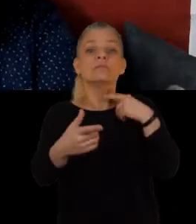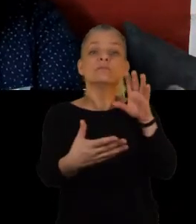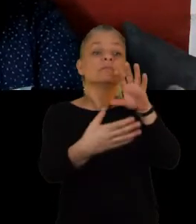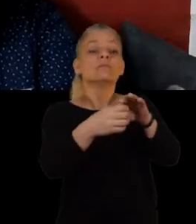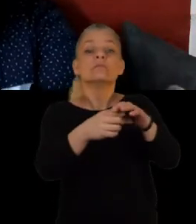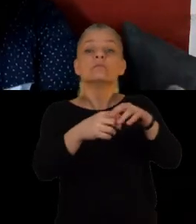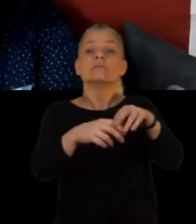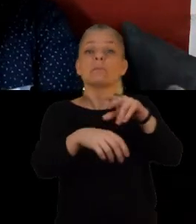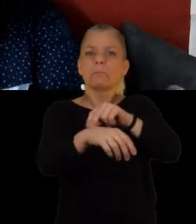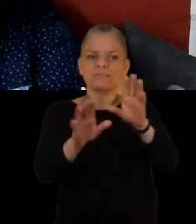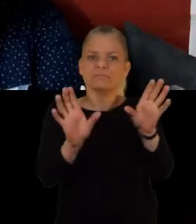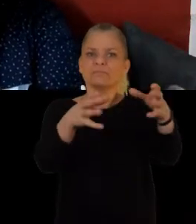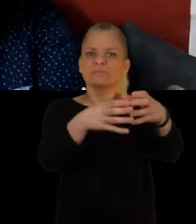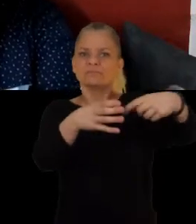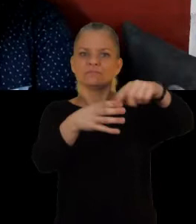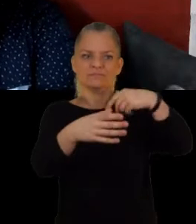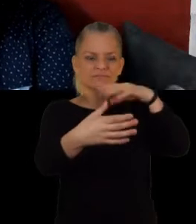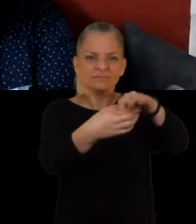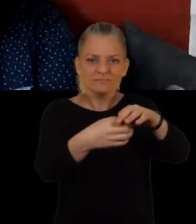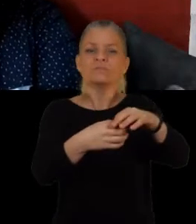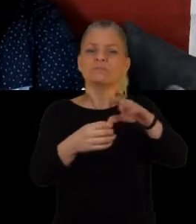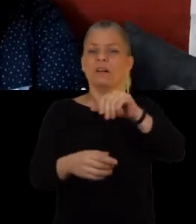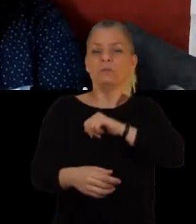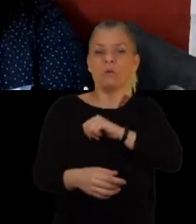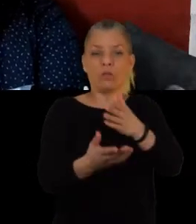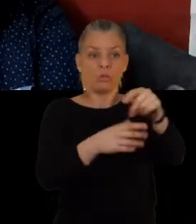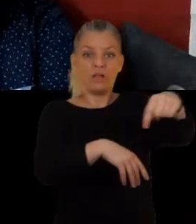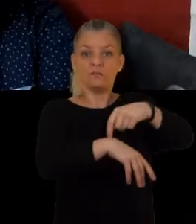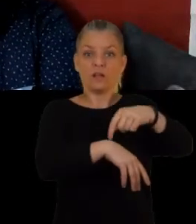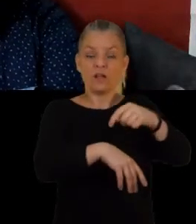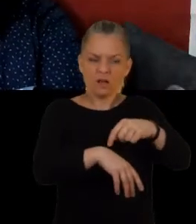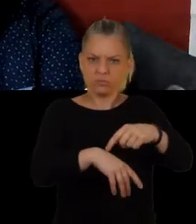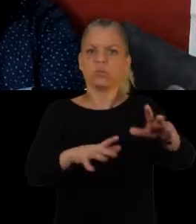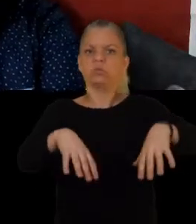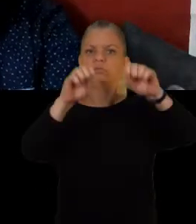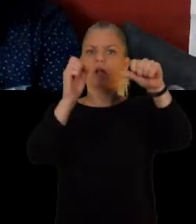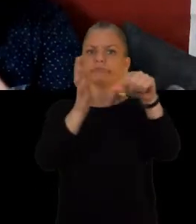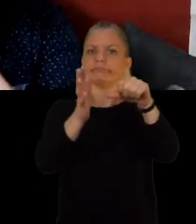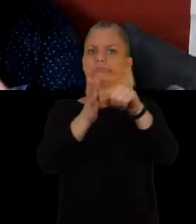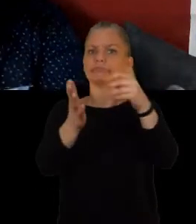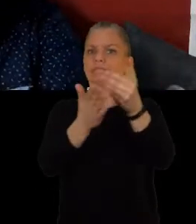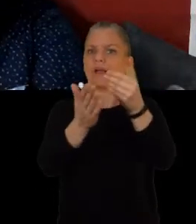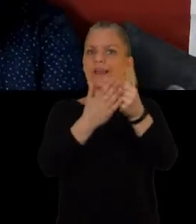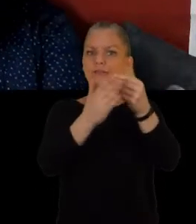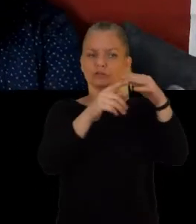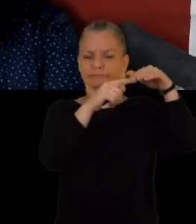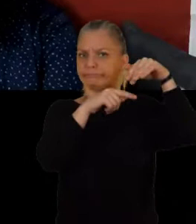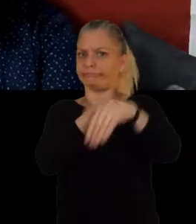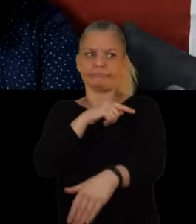i was like if i'm going to join a police force i want to join the most exciting one um but i'll be honest it was during that it was just at the beginning of the financial downturn